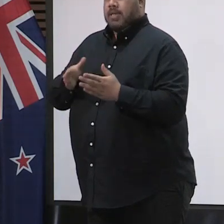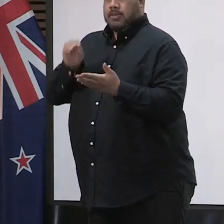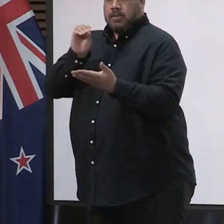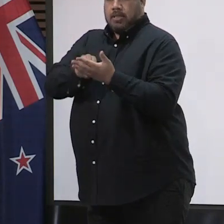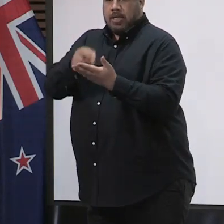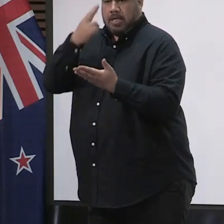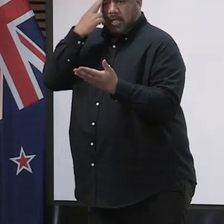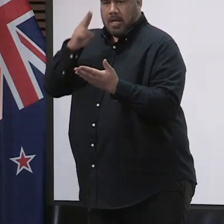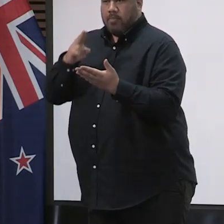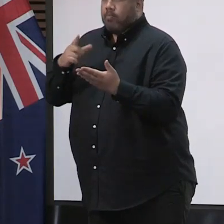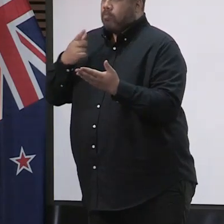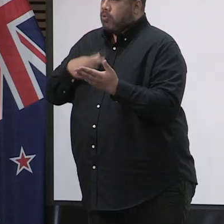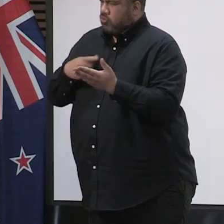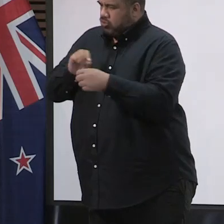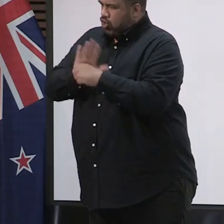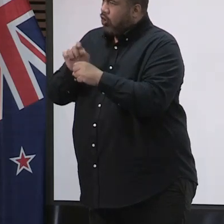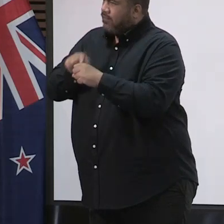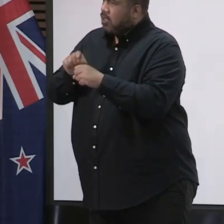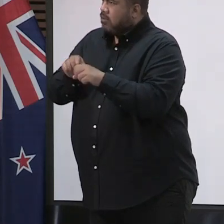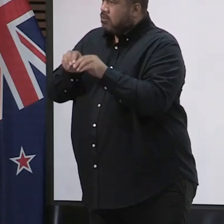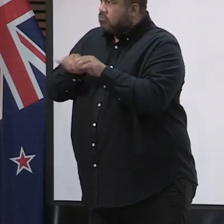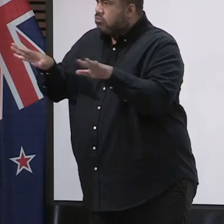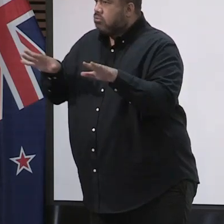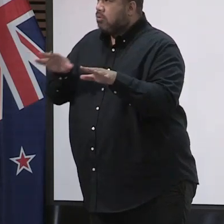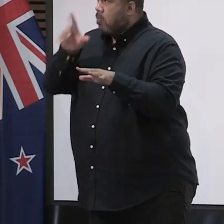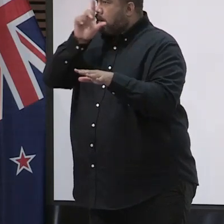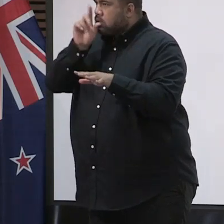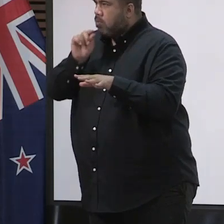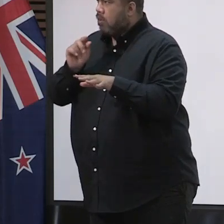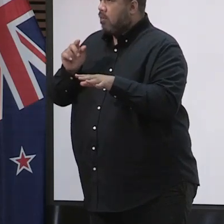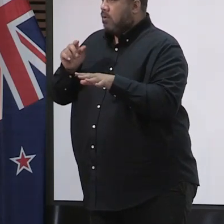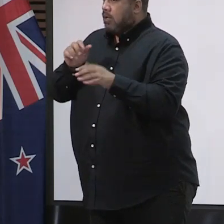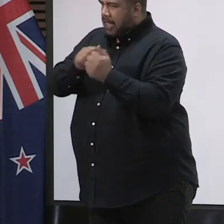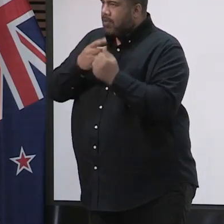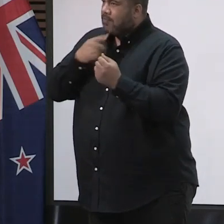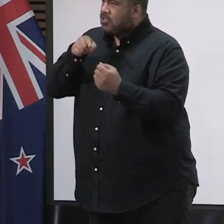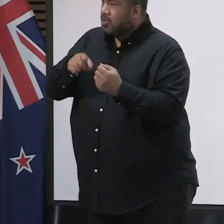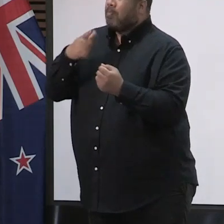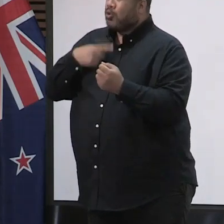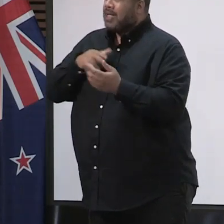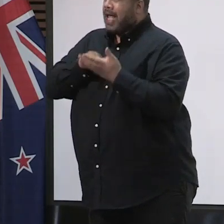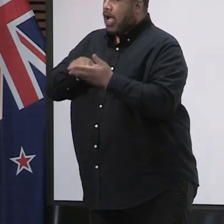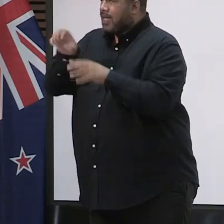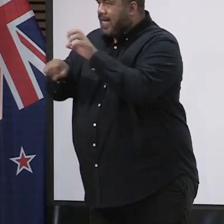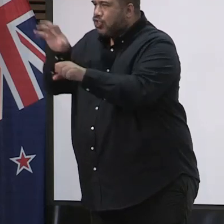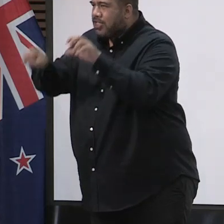their details, and that's just if there's a need to trace